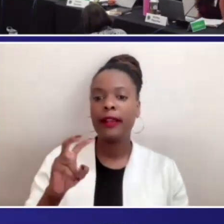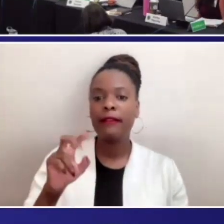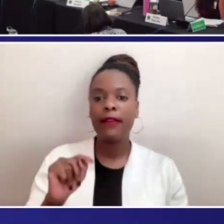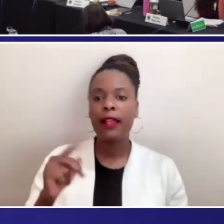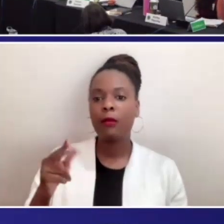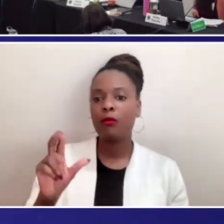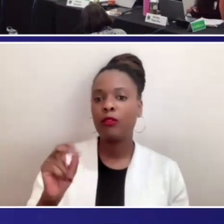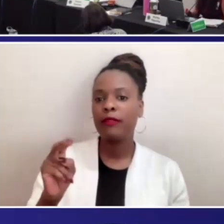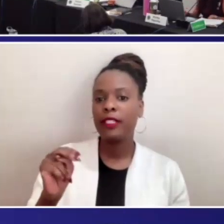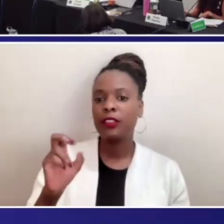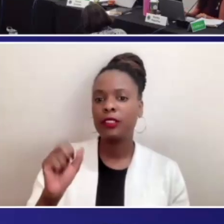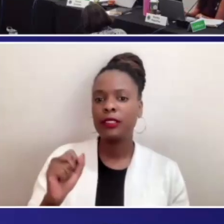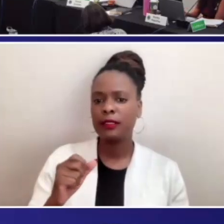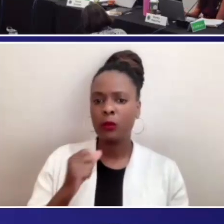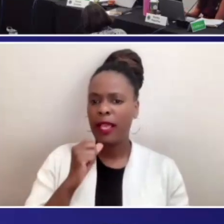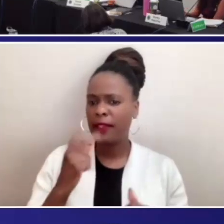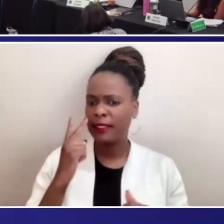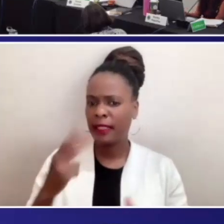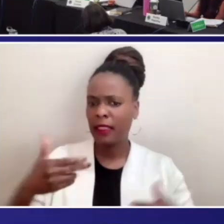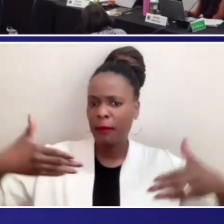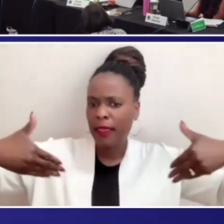know we haven't seen them yet, but you guys mentioned that they will be --